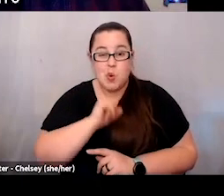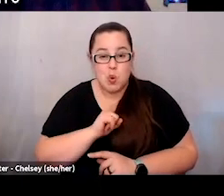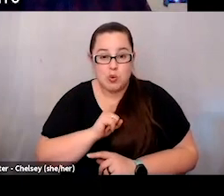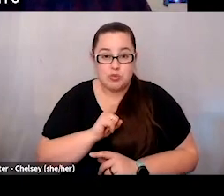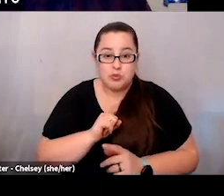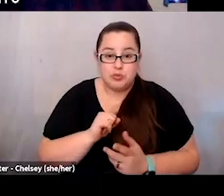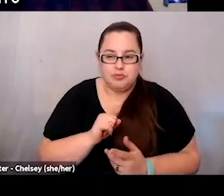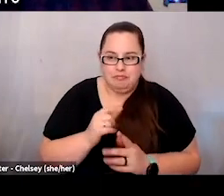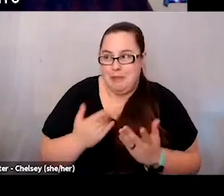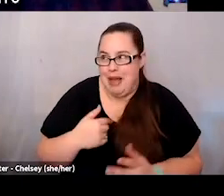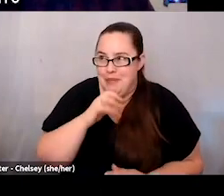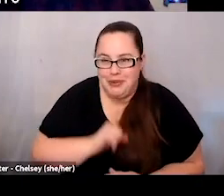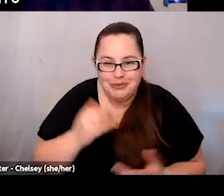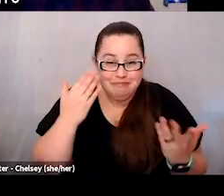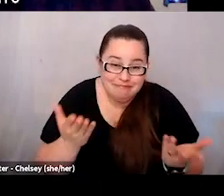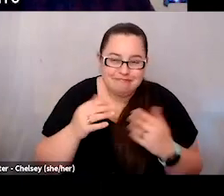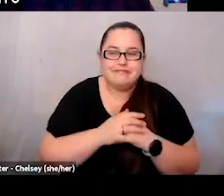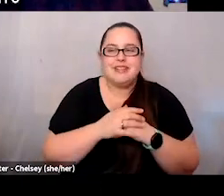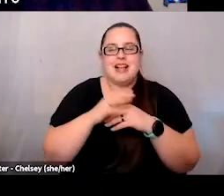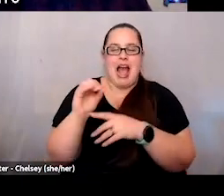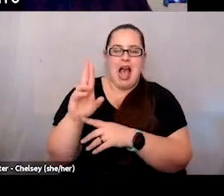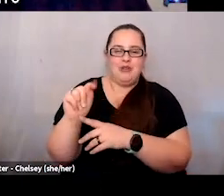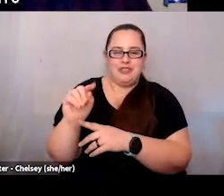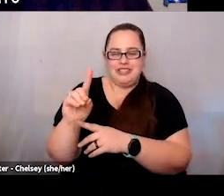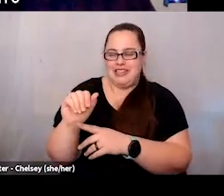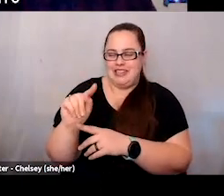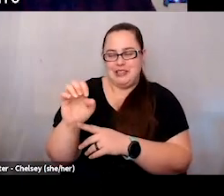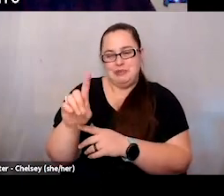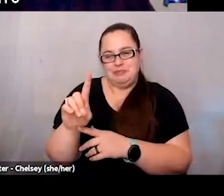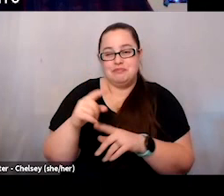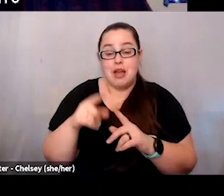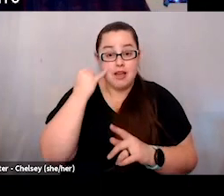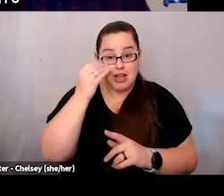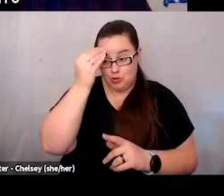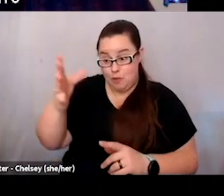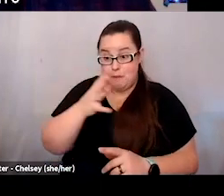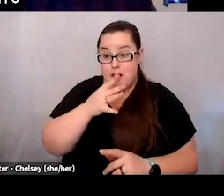So, but if I told my mother, you're Indigenous, she would even know what that